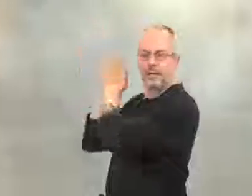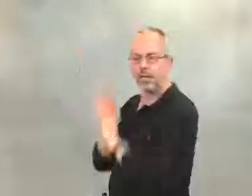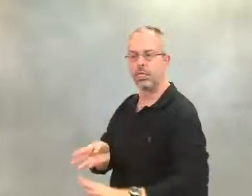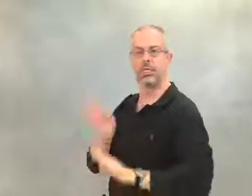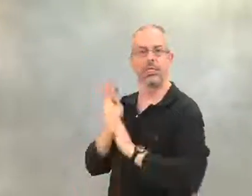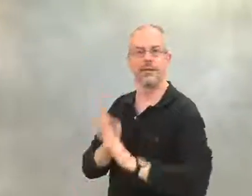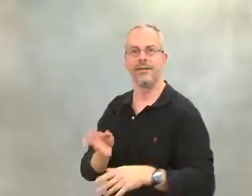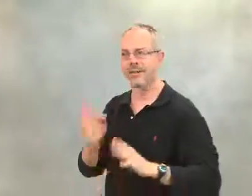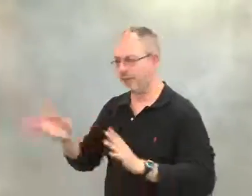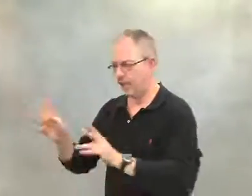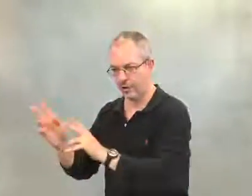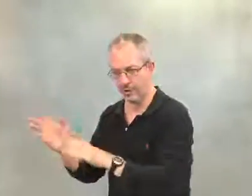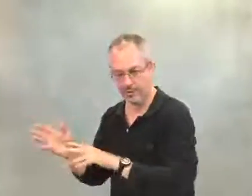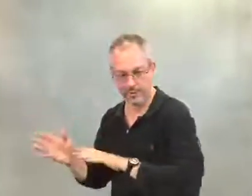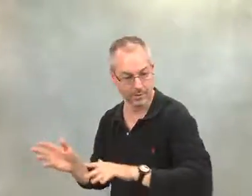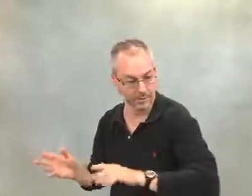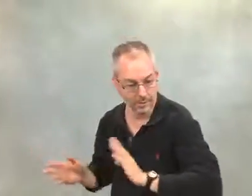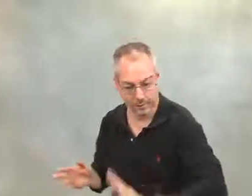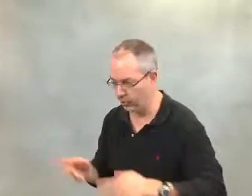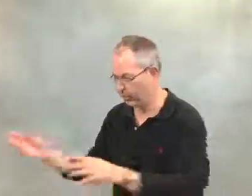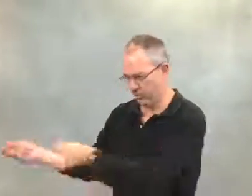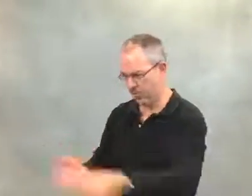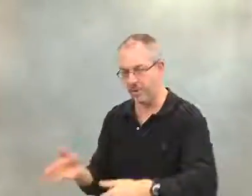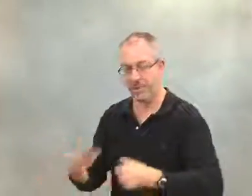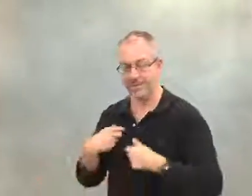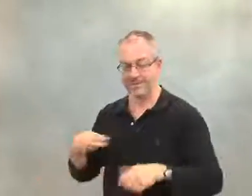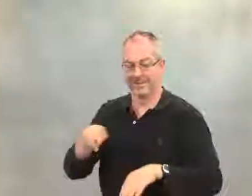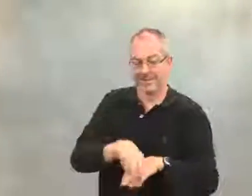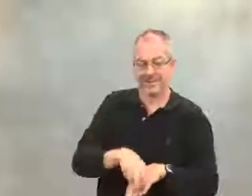because people were still coming down.